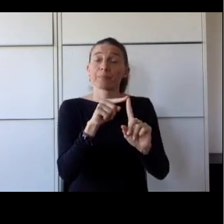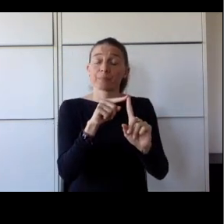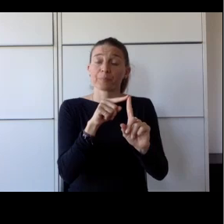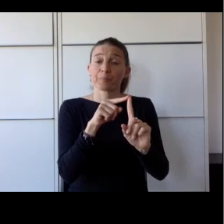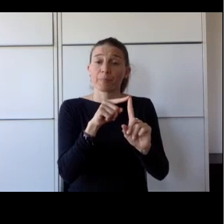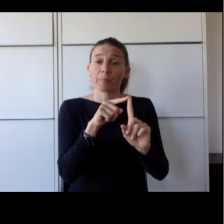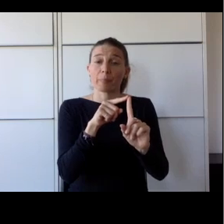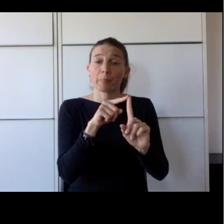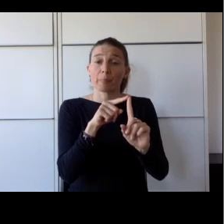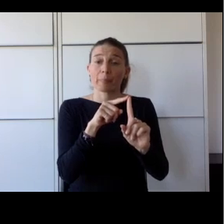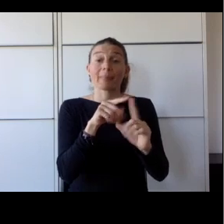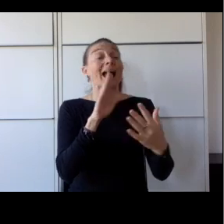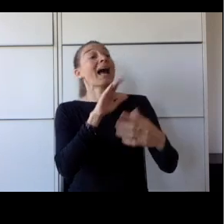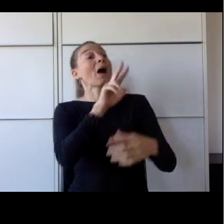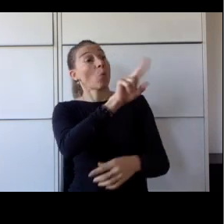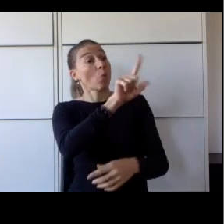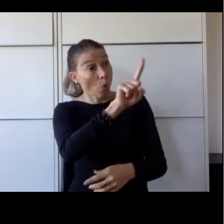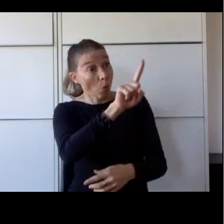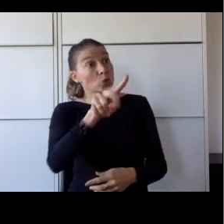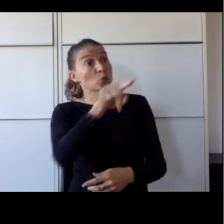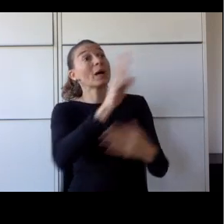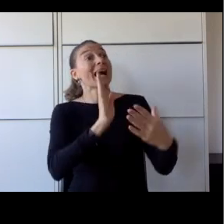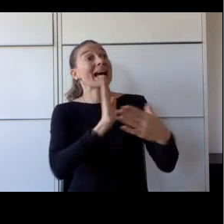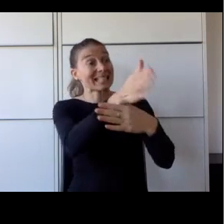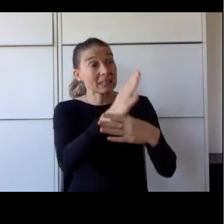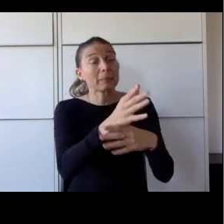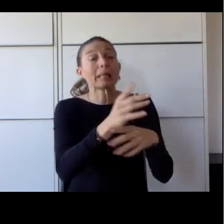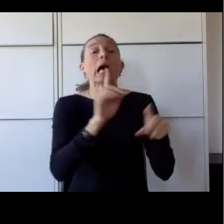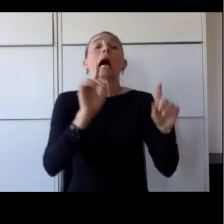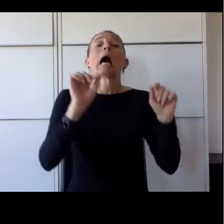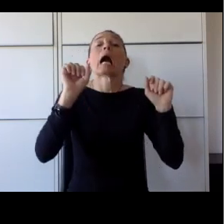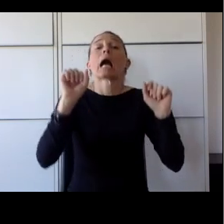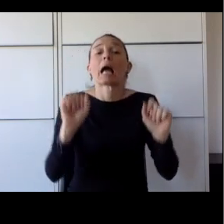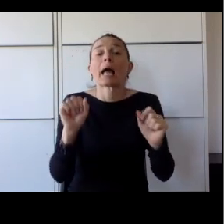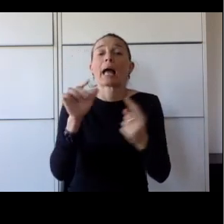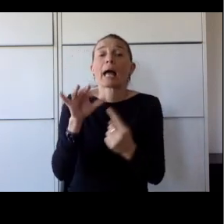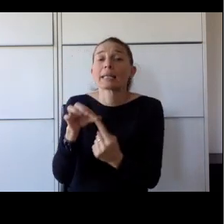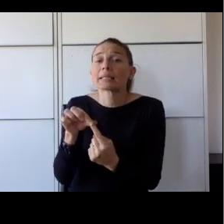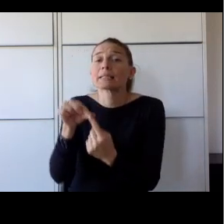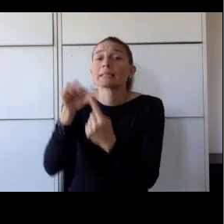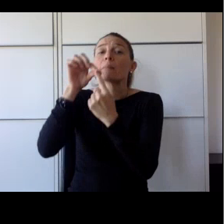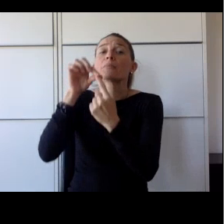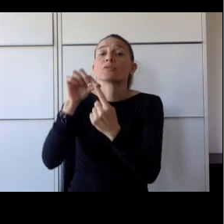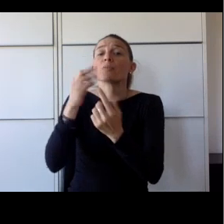of 112 can be an exception and countries can decide to apply it later.